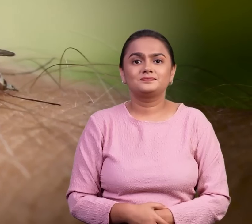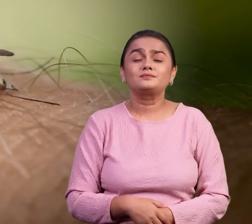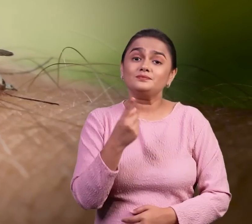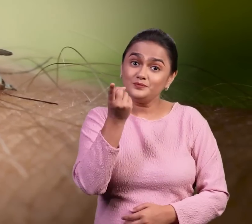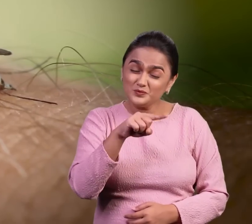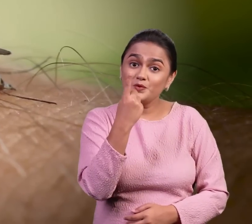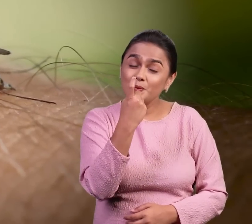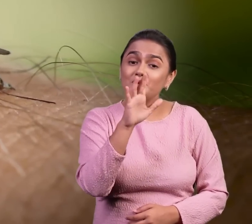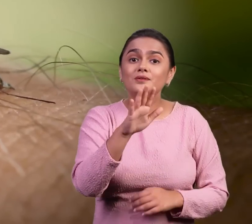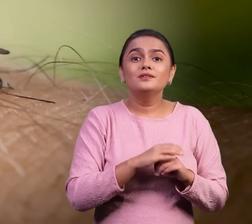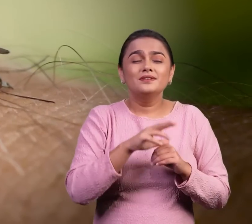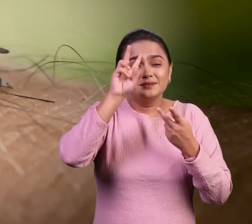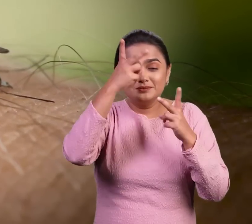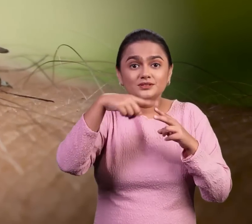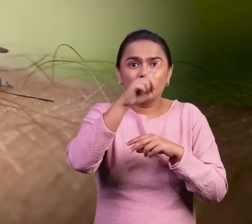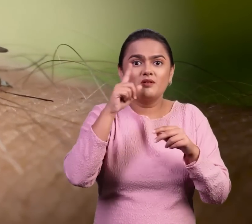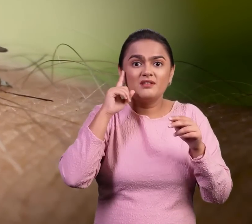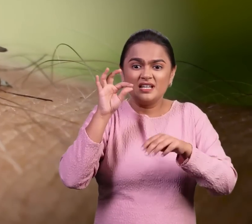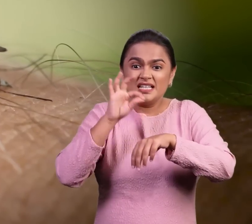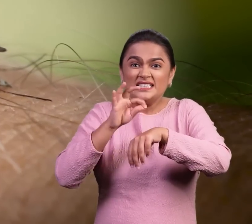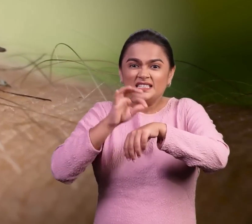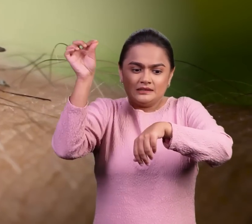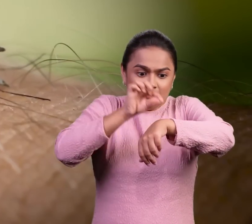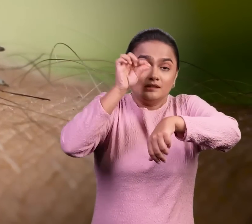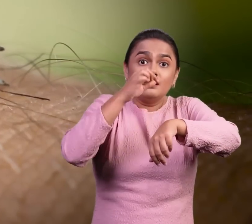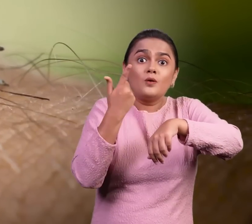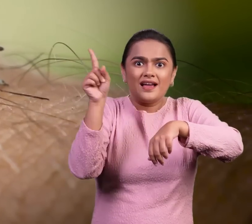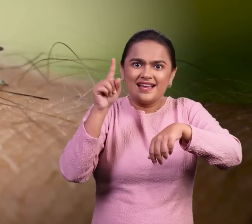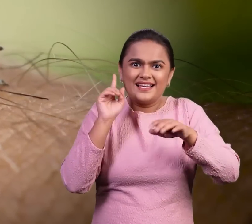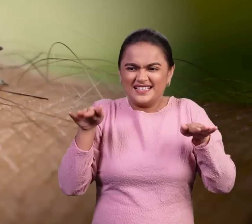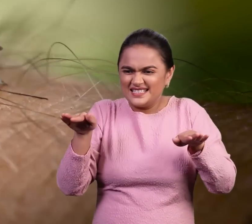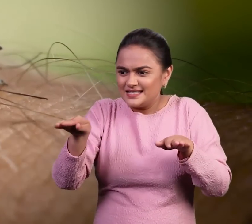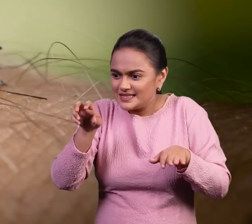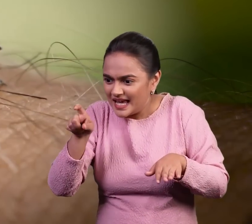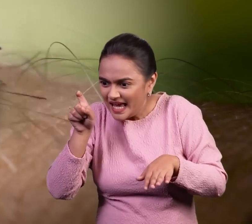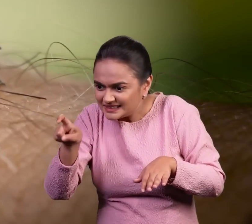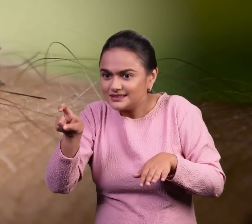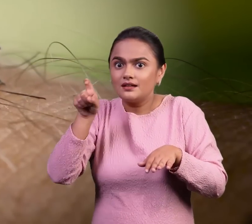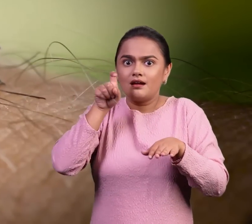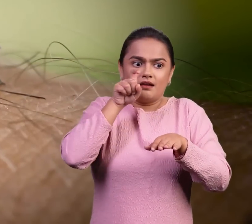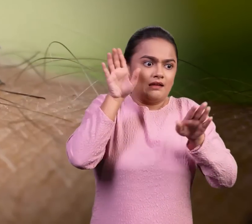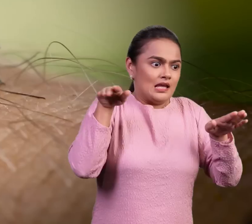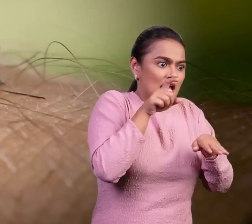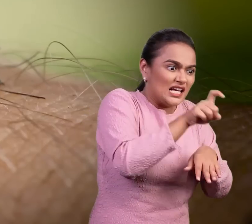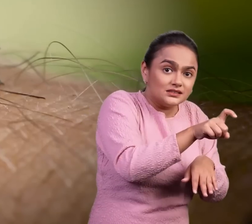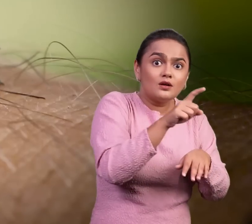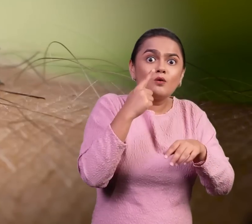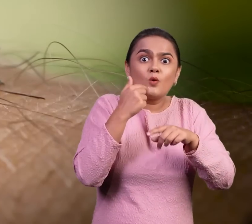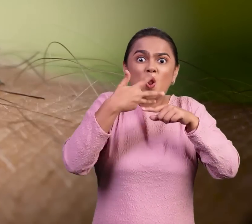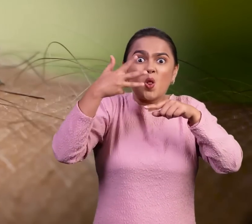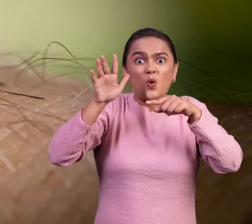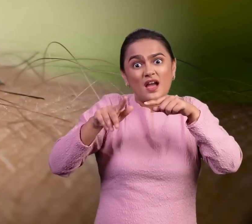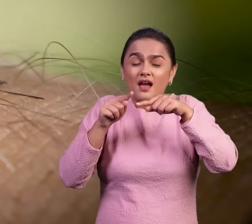A misconception is that mosquitoes spread HIV by biting a person and then biting someone else.